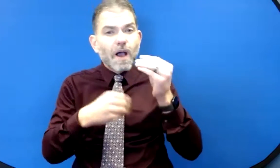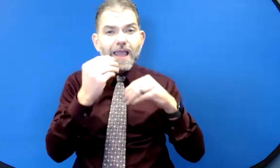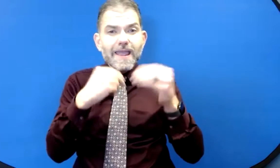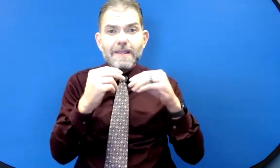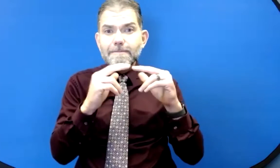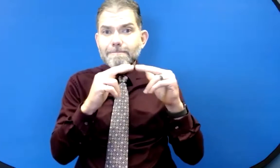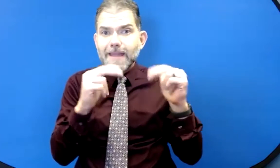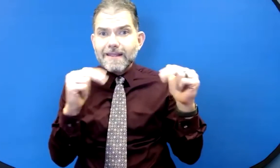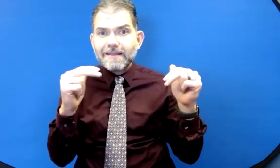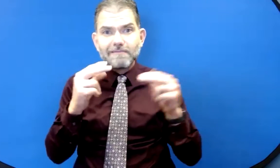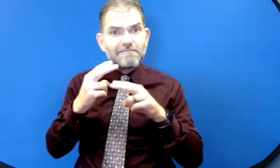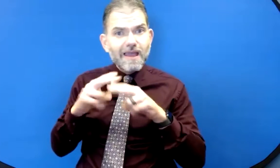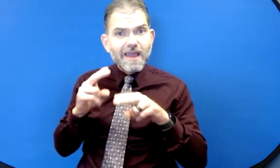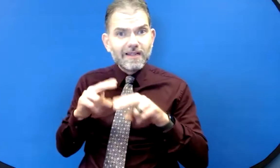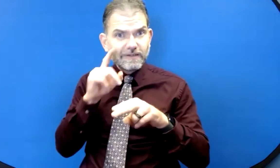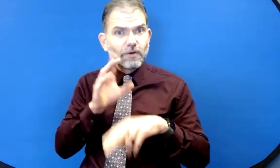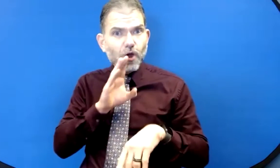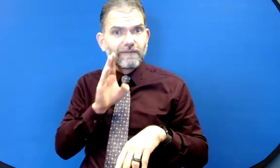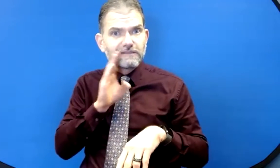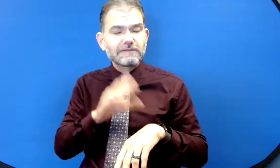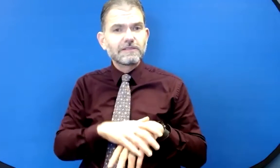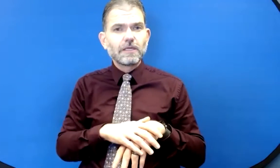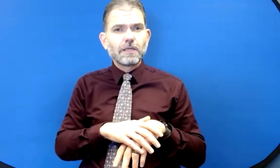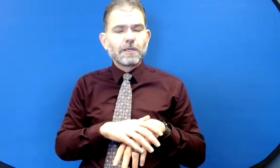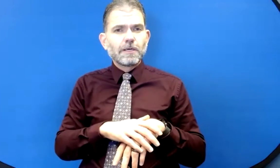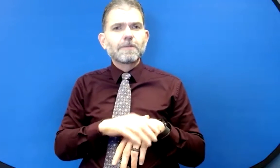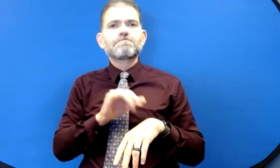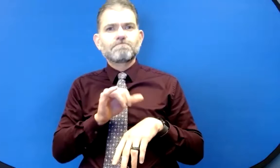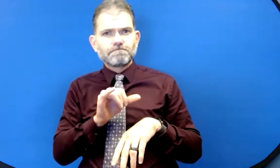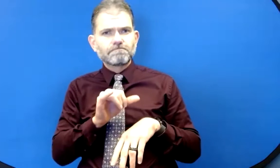ASL Interpreter: to say, oh. ASL Interpreter: I had bacon ASL Interpreter: and eggs for breakfast.